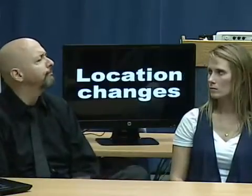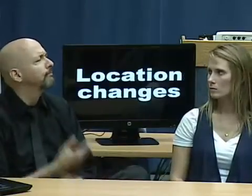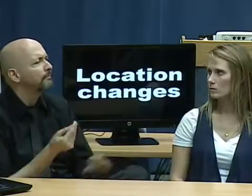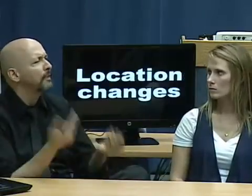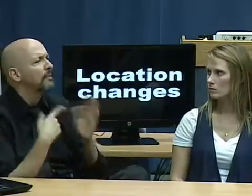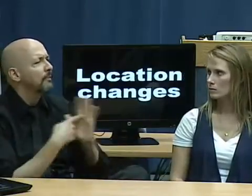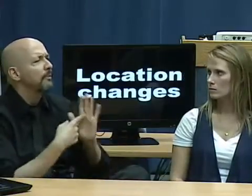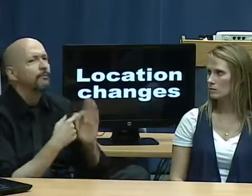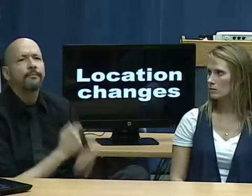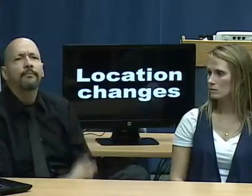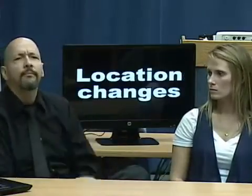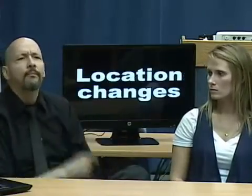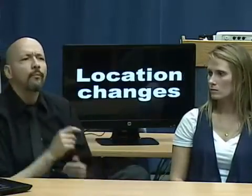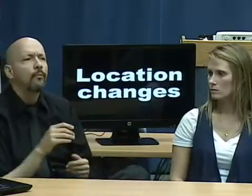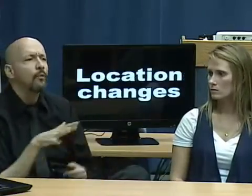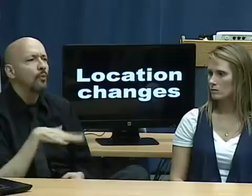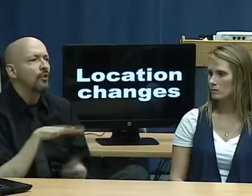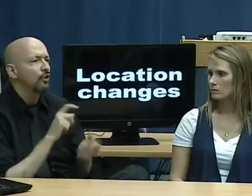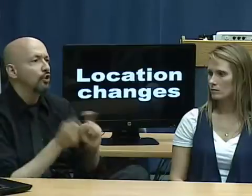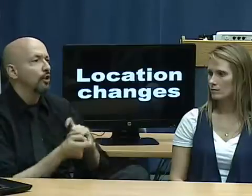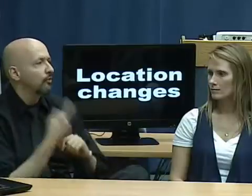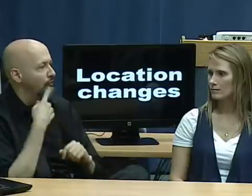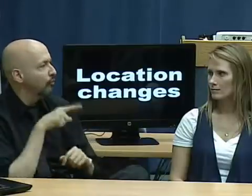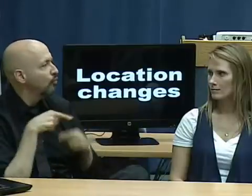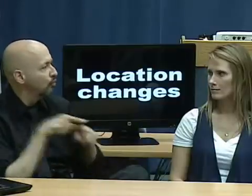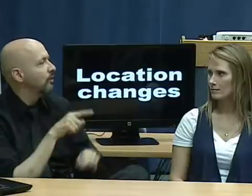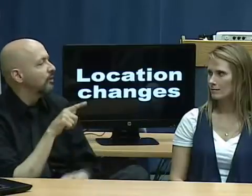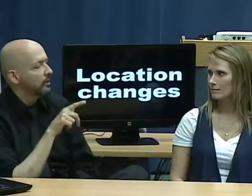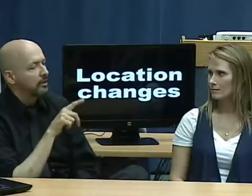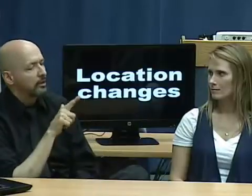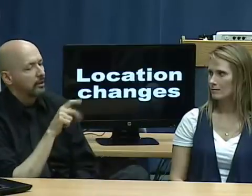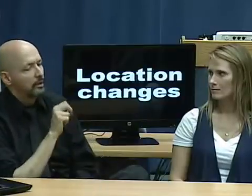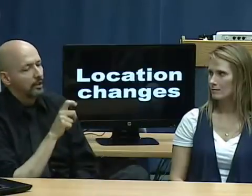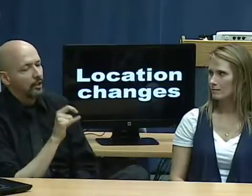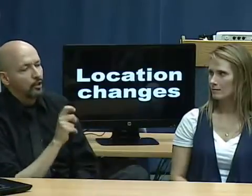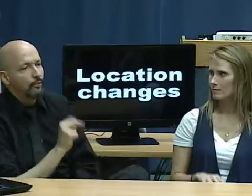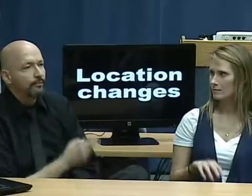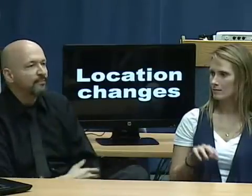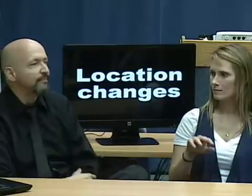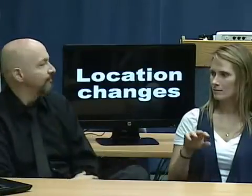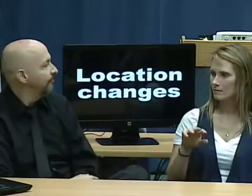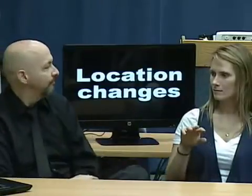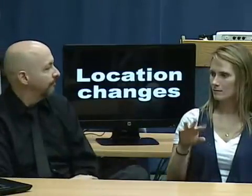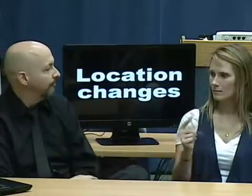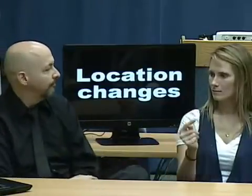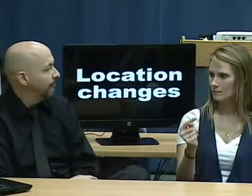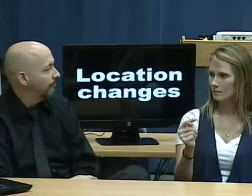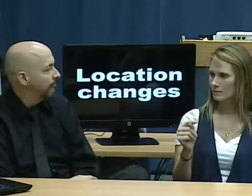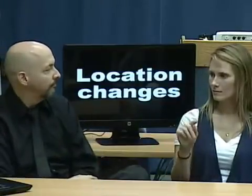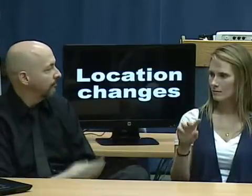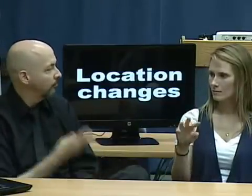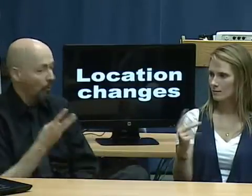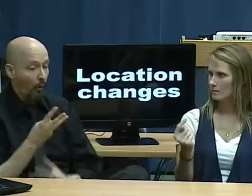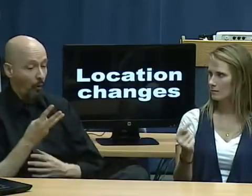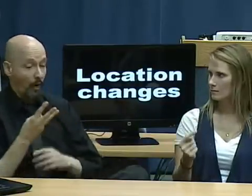Give me an example of a location change that happens during LEXICALIZATION. #WHAT